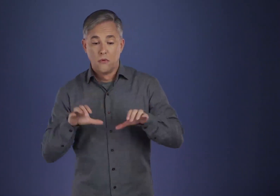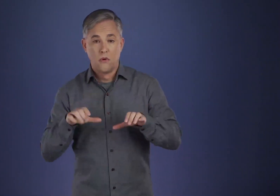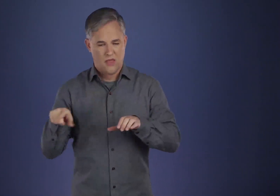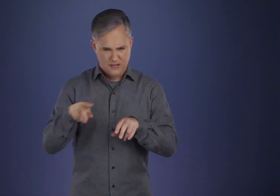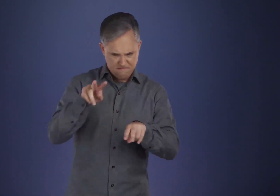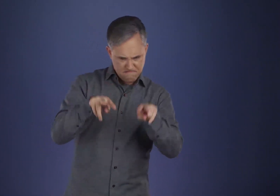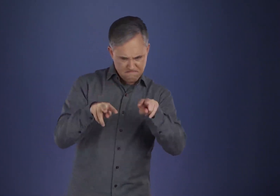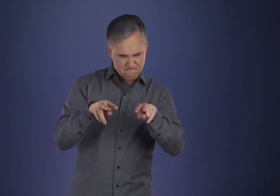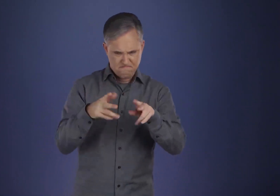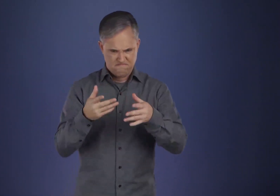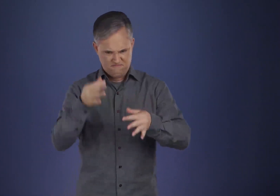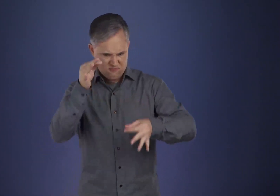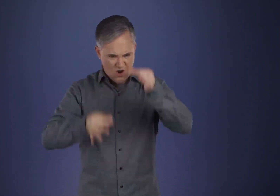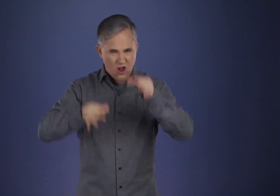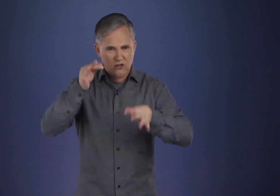issues no orders.